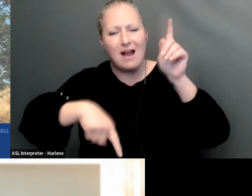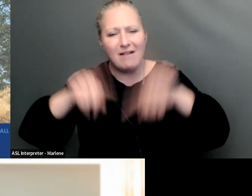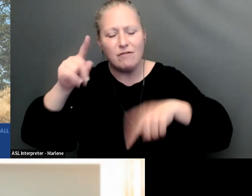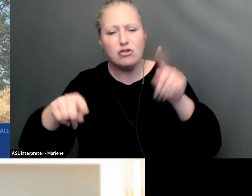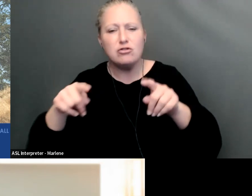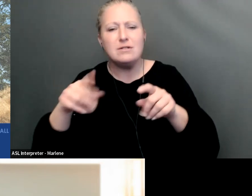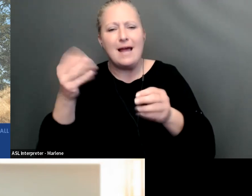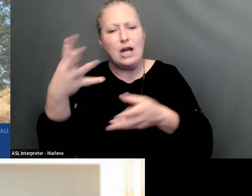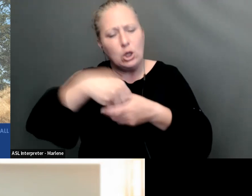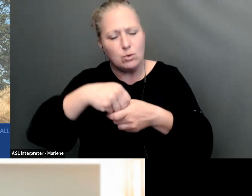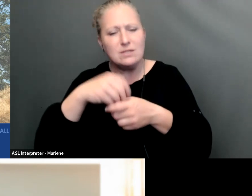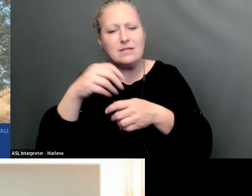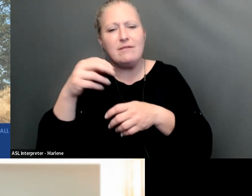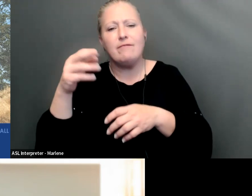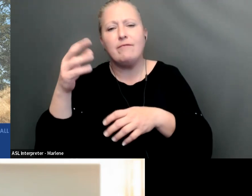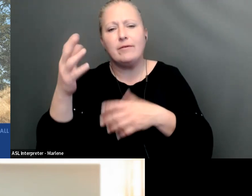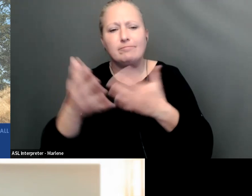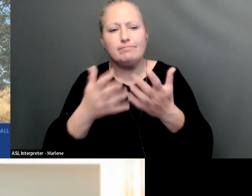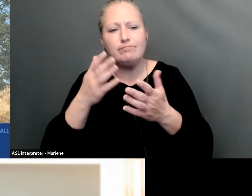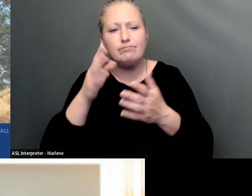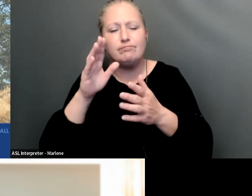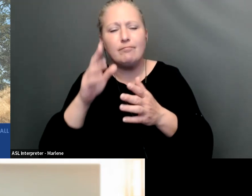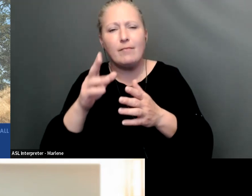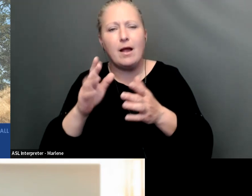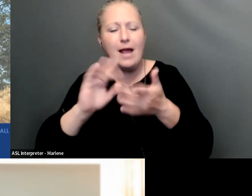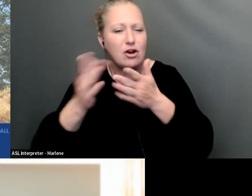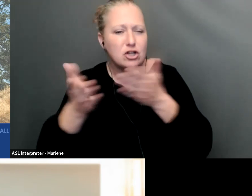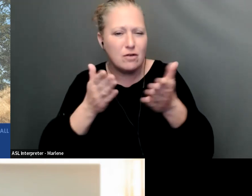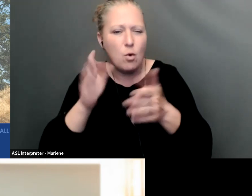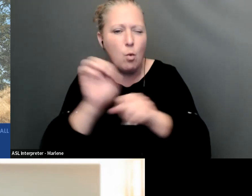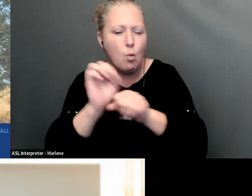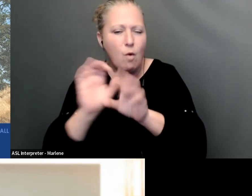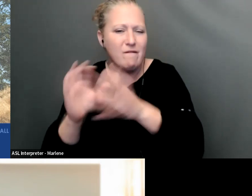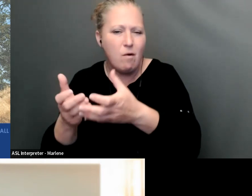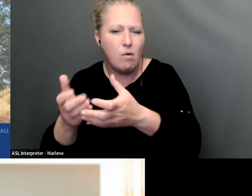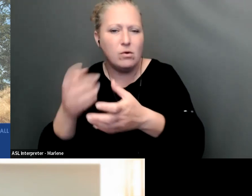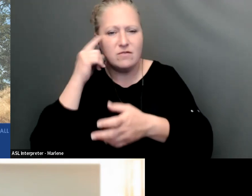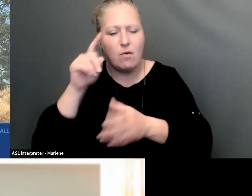and inclusive you know broadband workforce that's reflective of the state's population. And